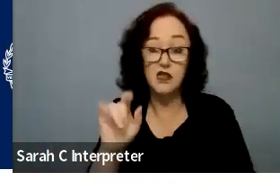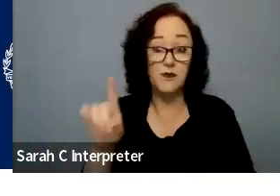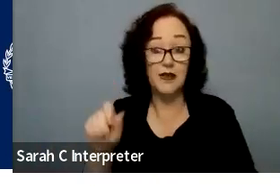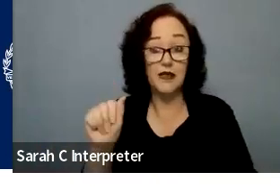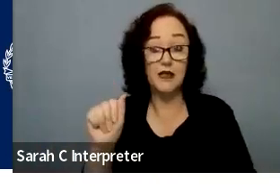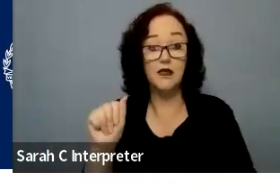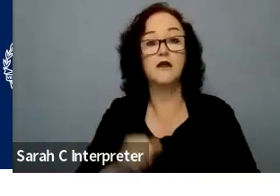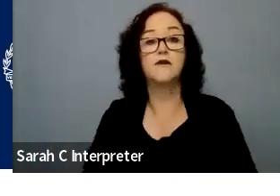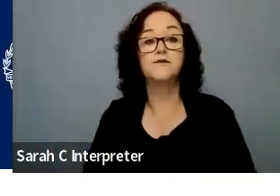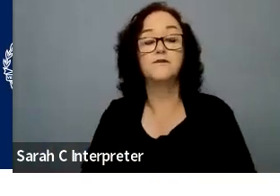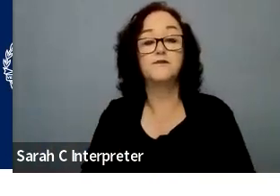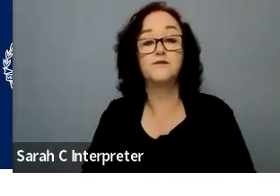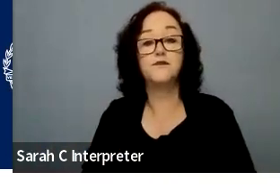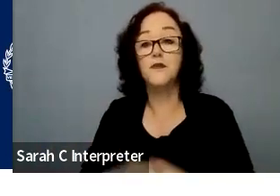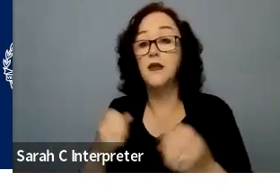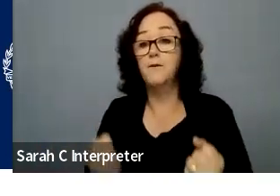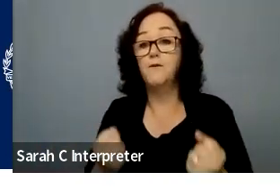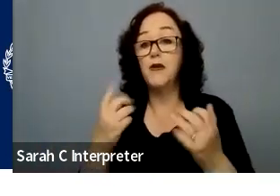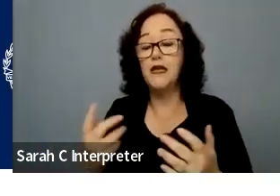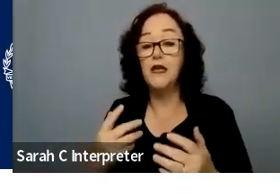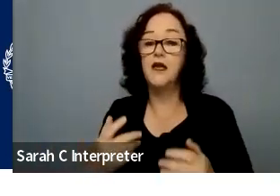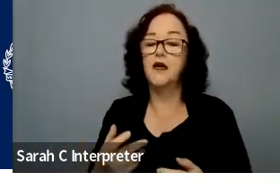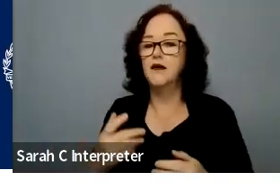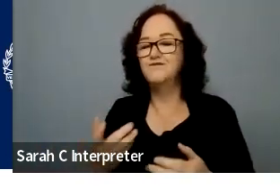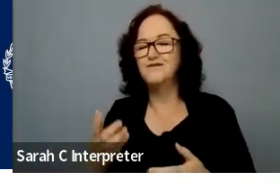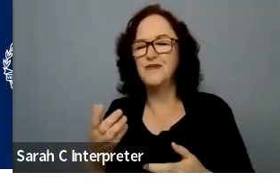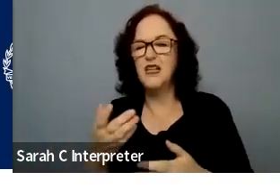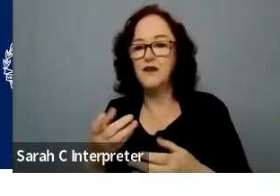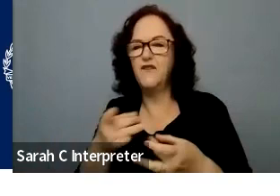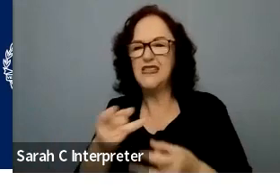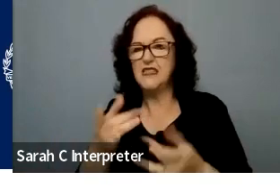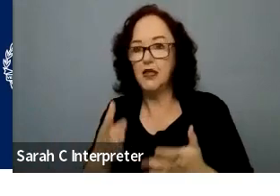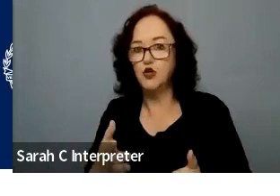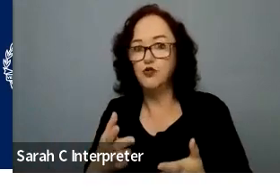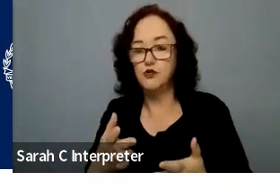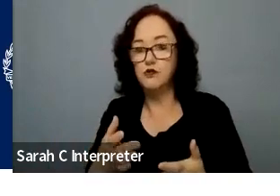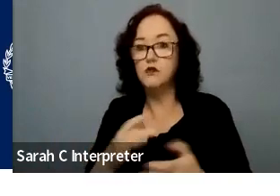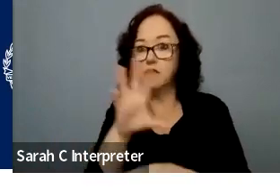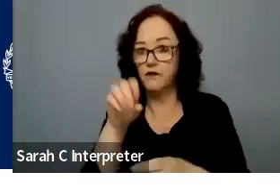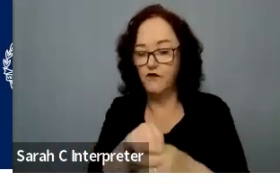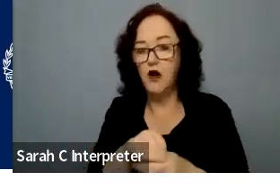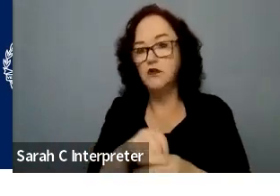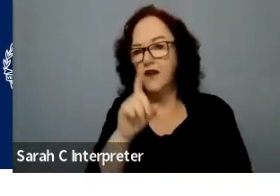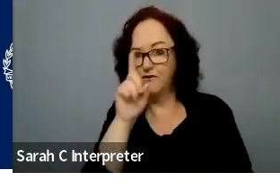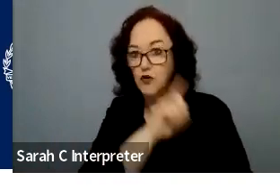facilitators who worked with us had participated in these previous virtual simulations using the